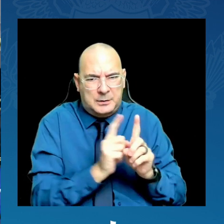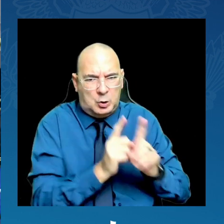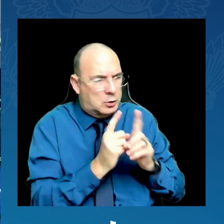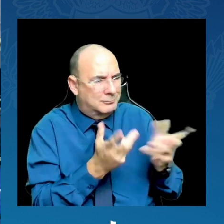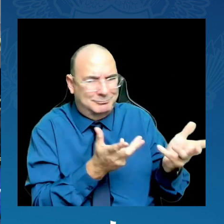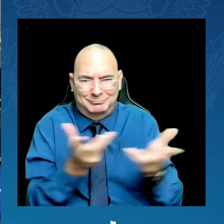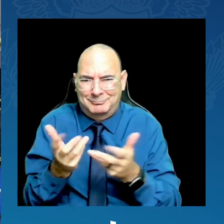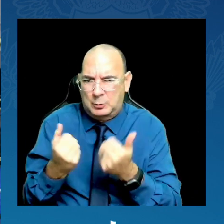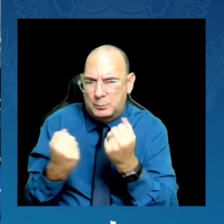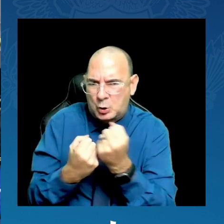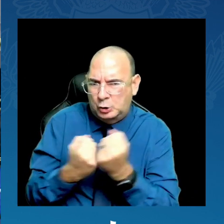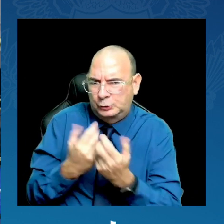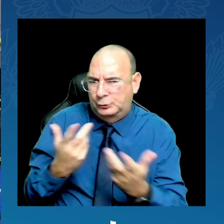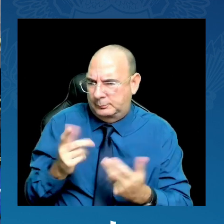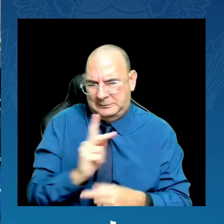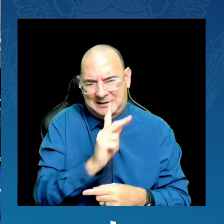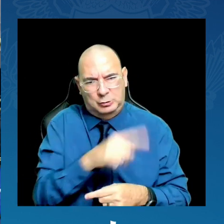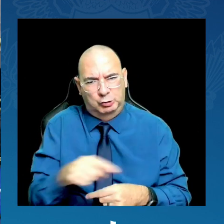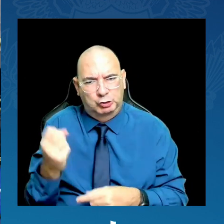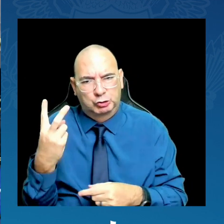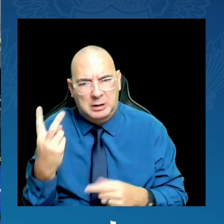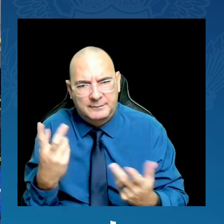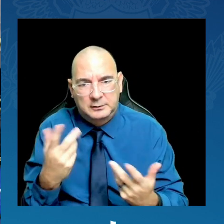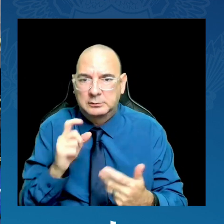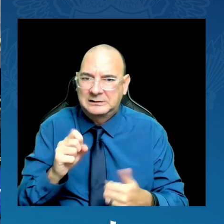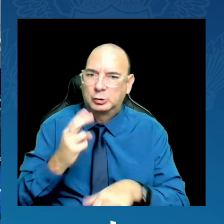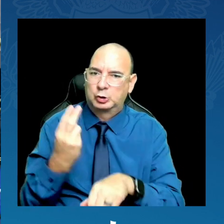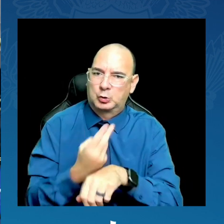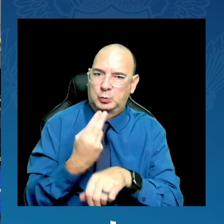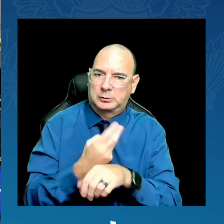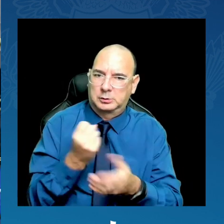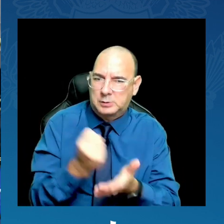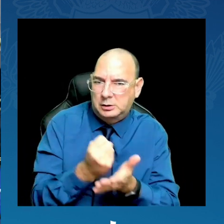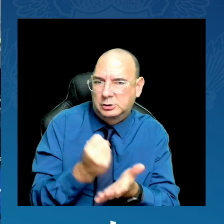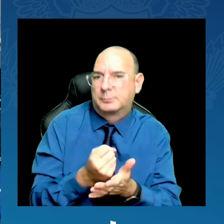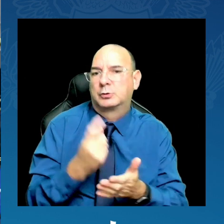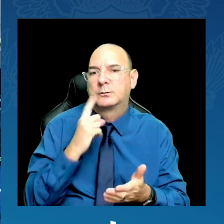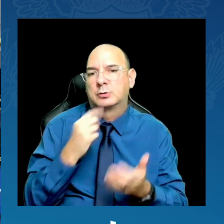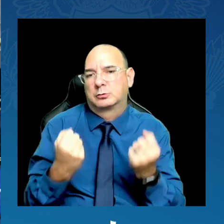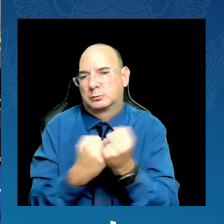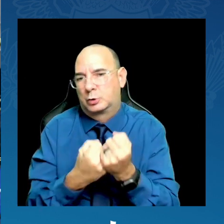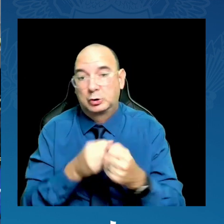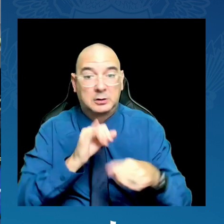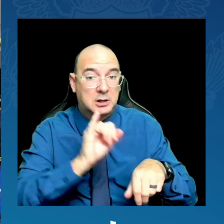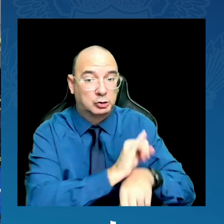and who could use scholarship support, internships, pathways to graduate school and full time employment.